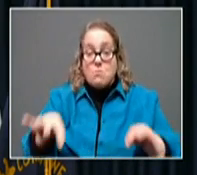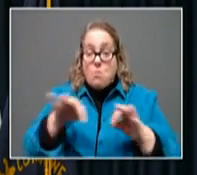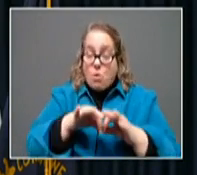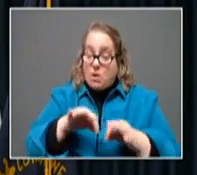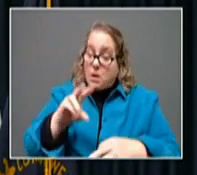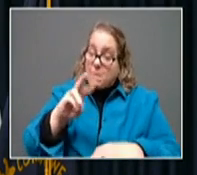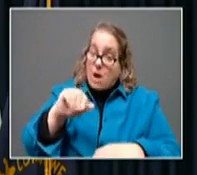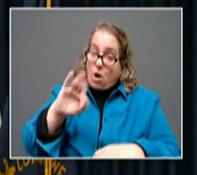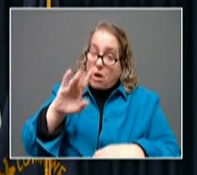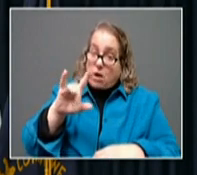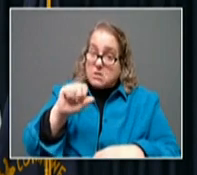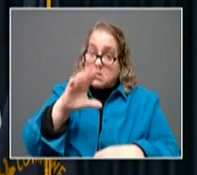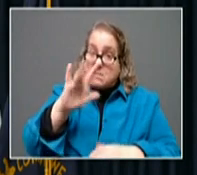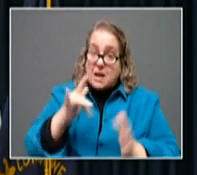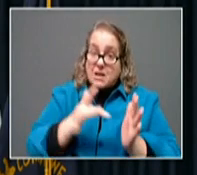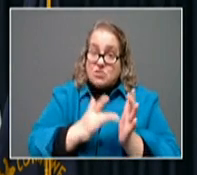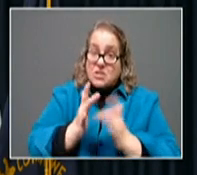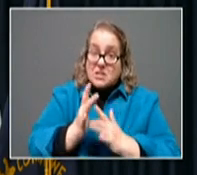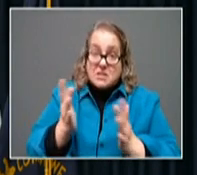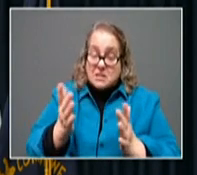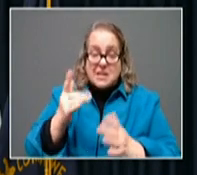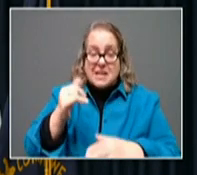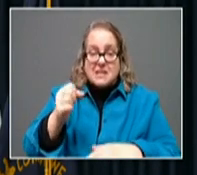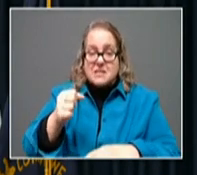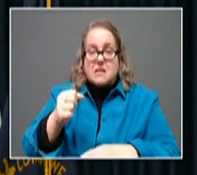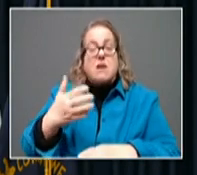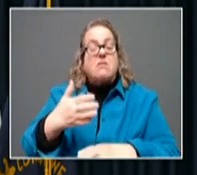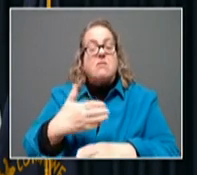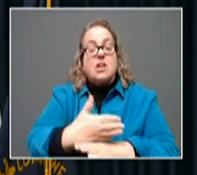loaves. I've read um,